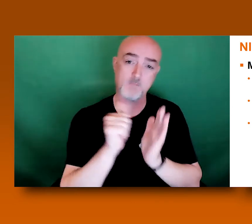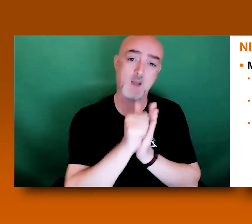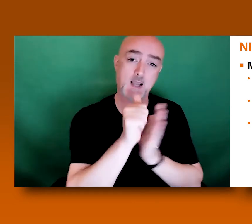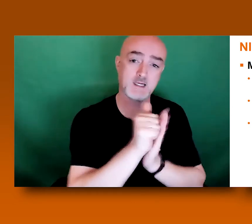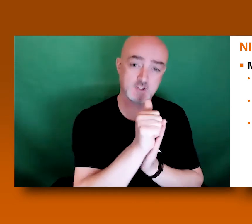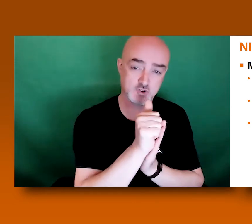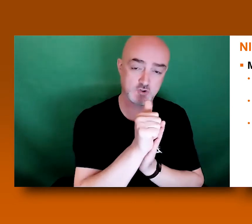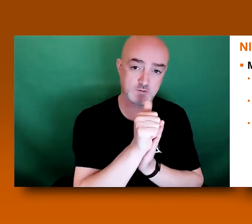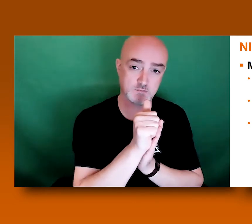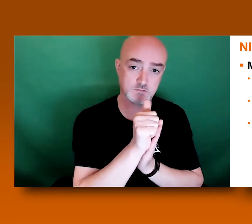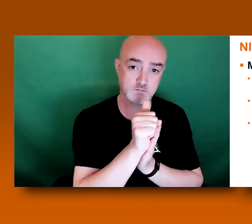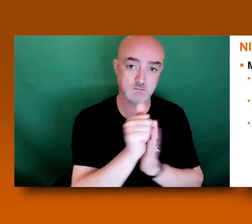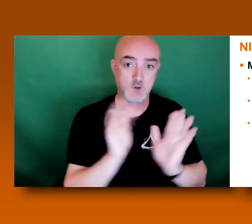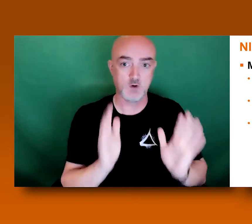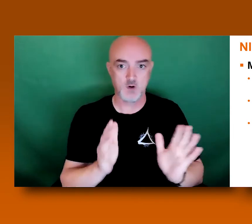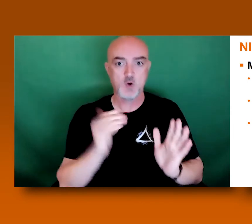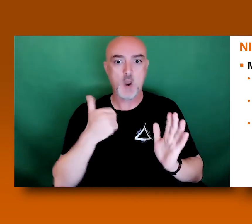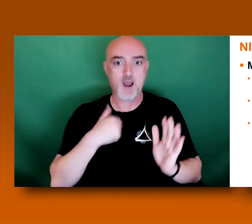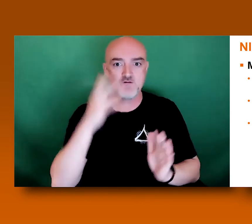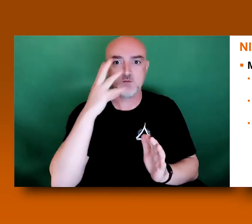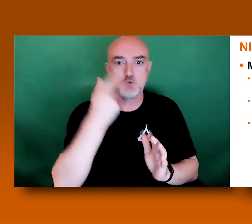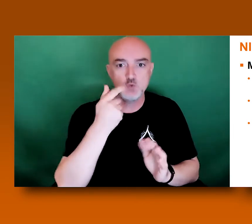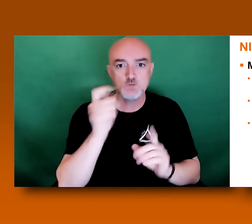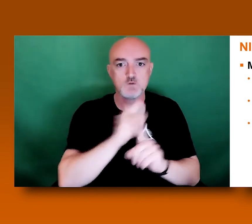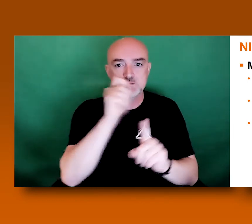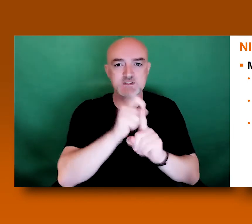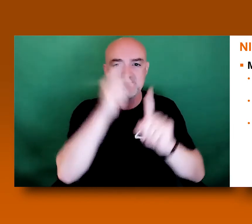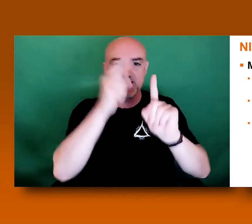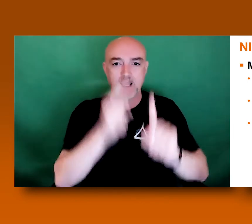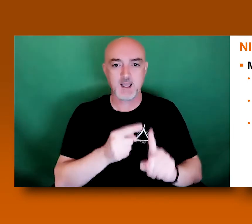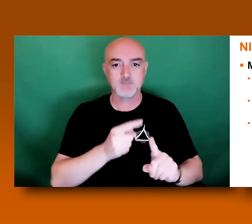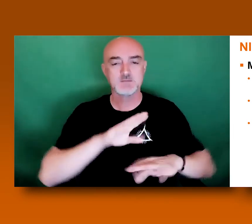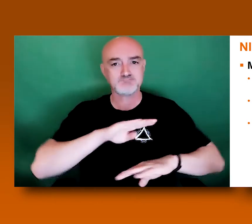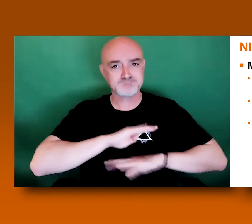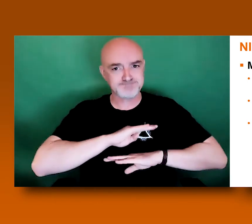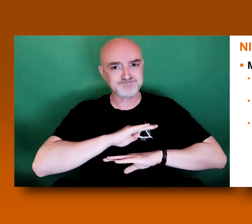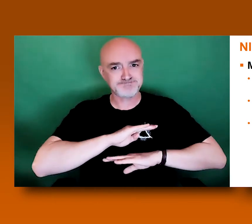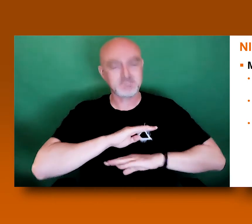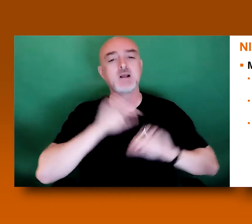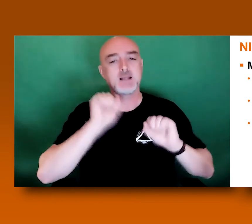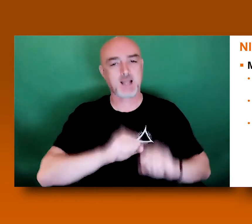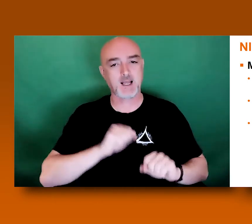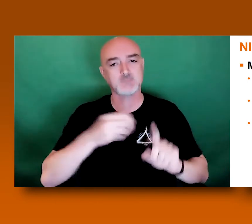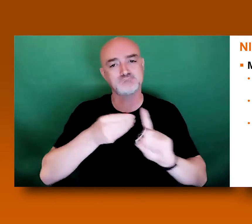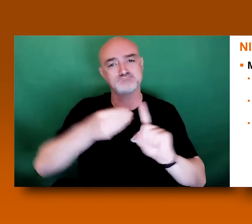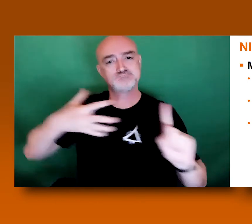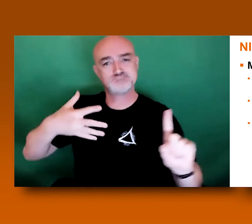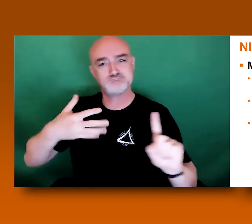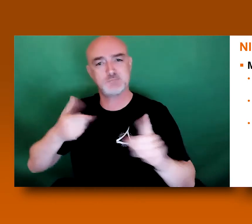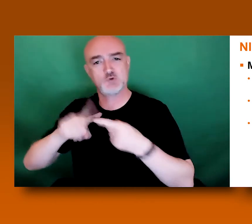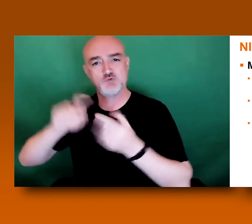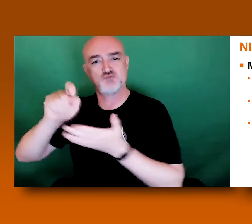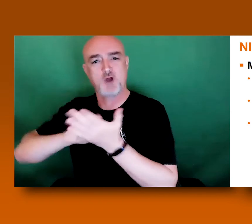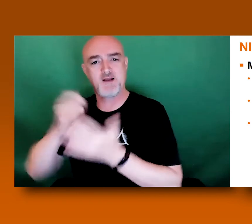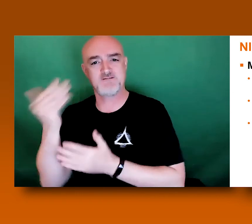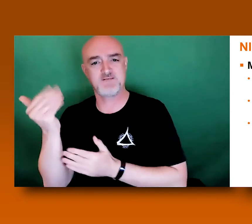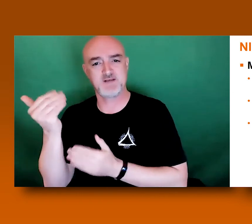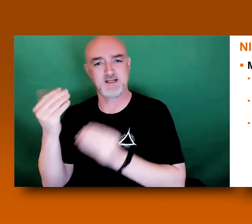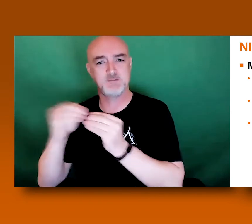to that one page for your Specific Aims. And make sure that that is satisfactory and then spend the rest of your time,